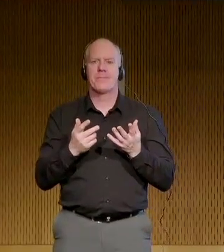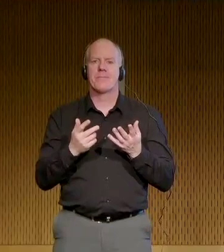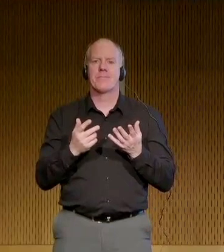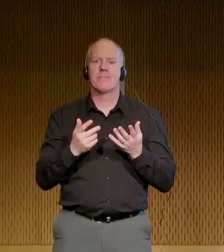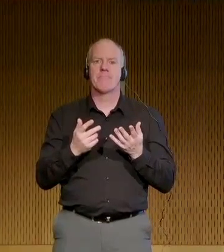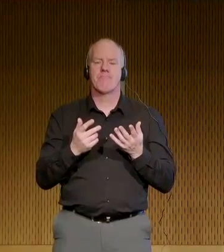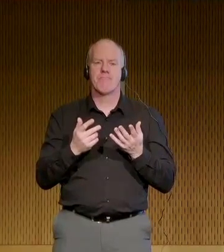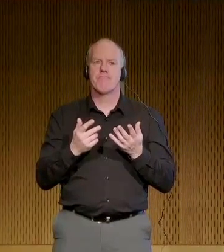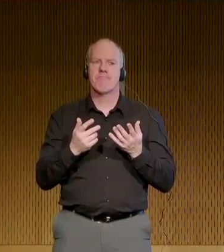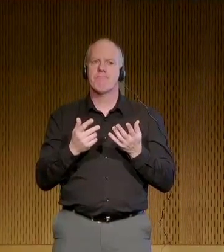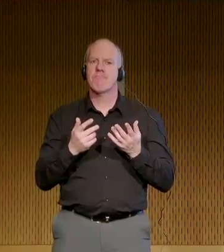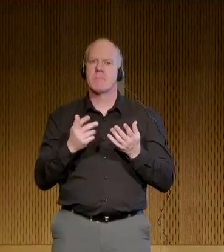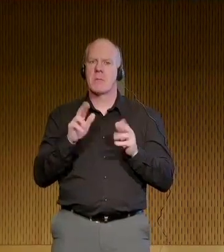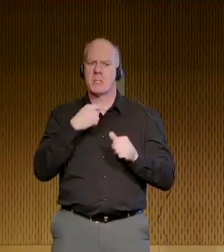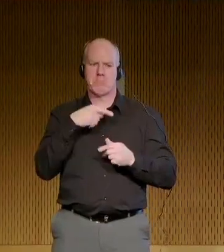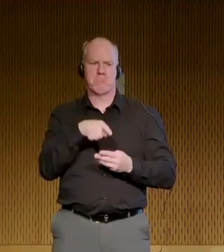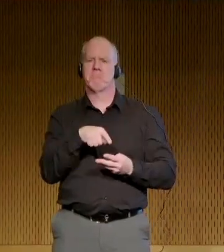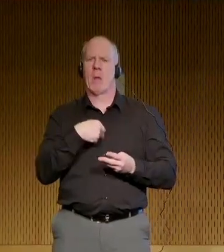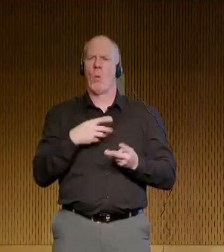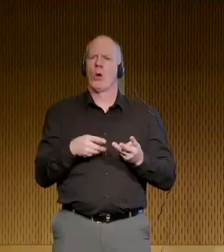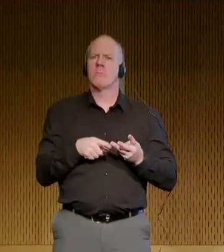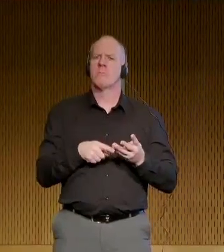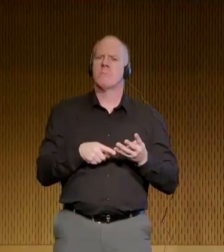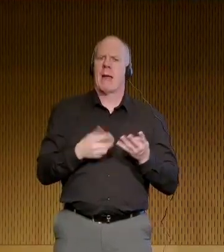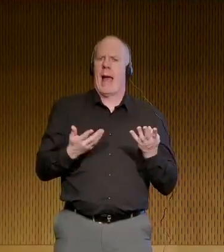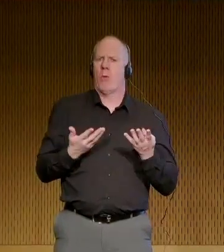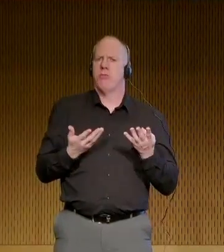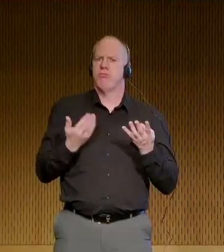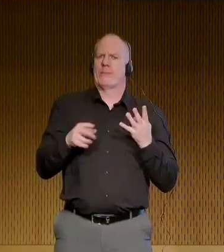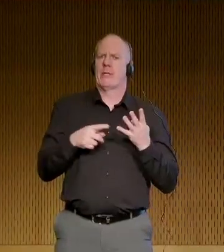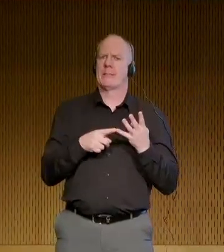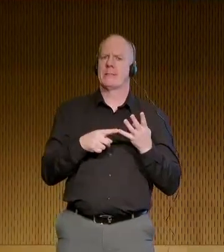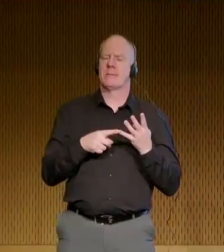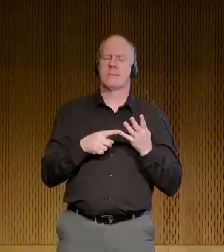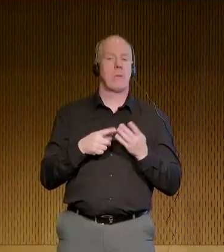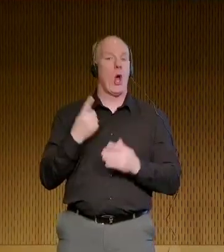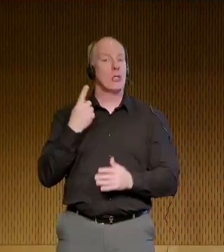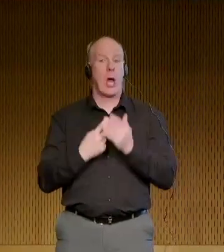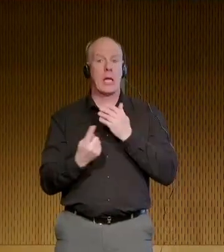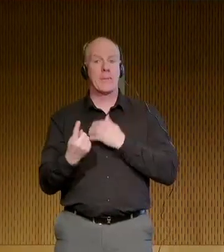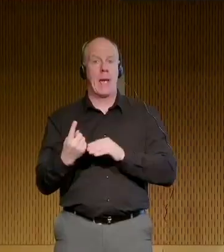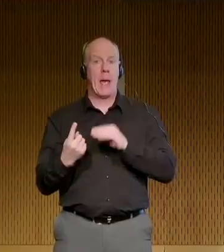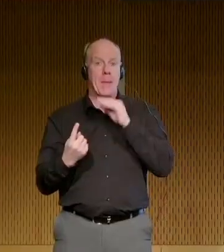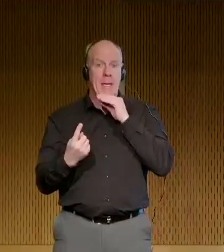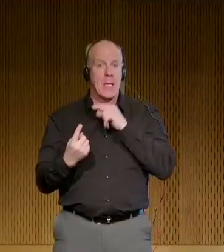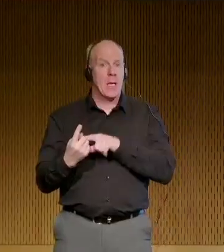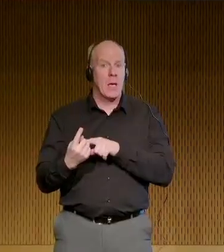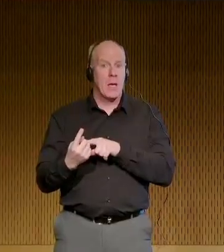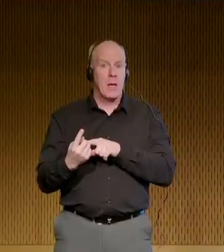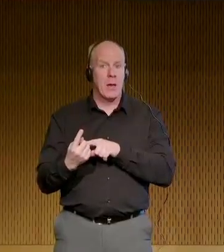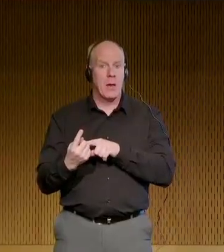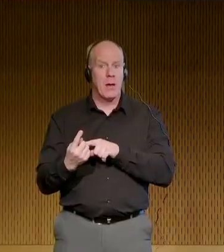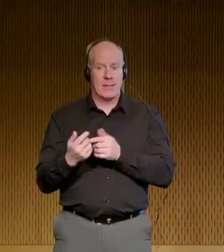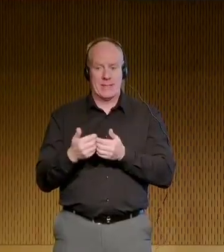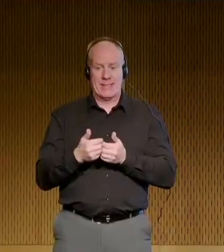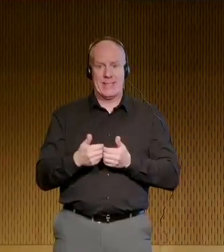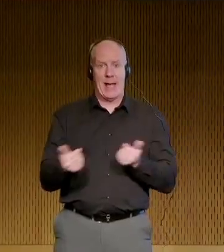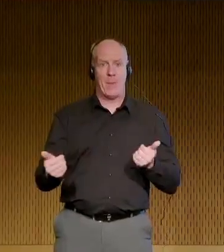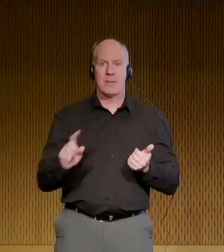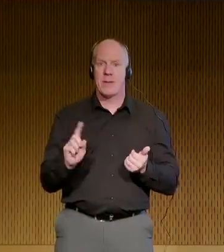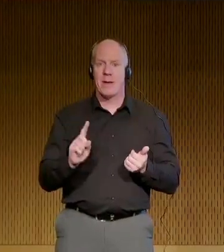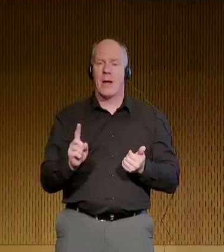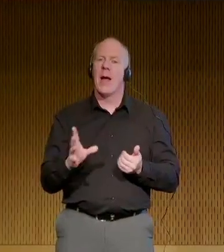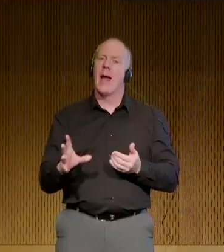over his work? So autonomy does not have to be something separate. It has to be part in you,